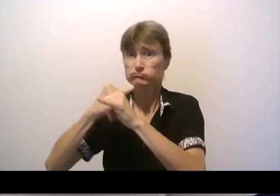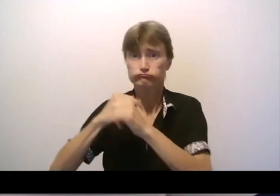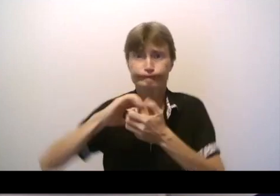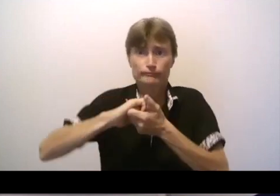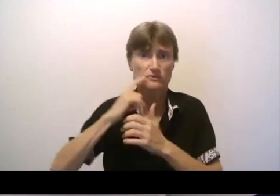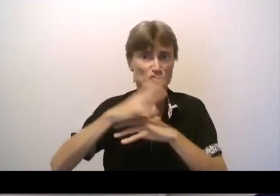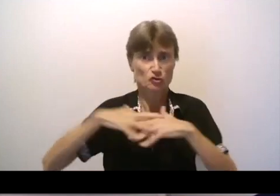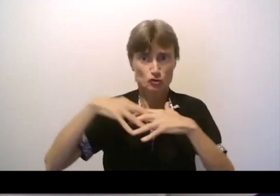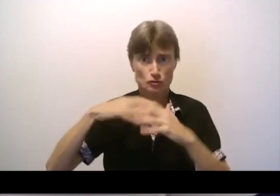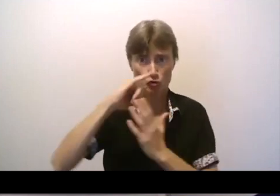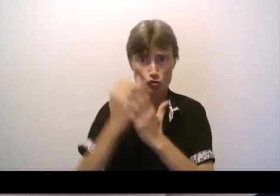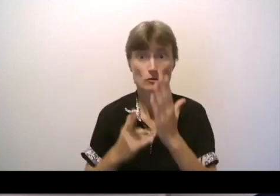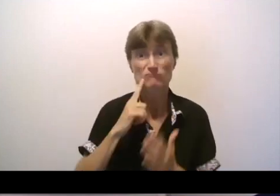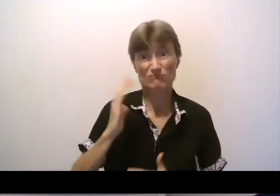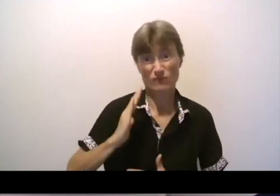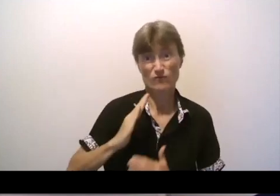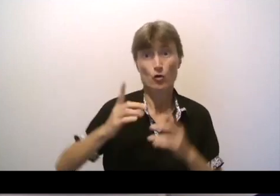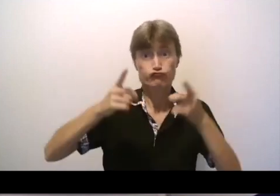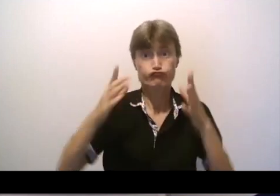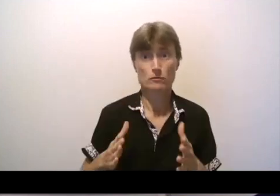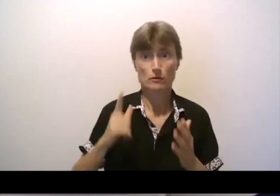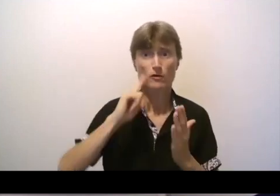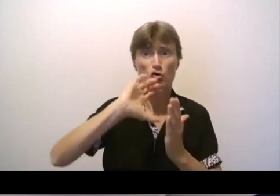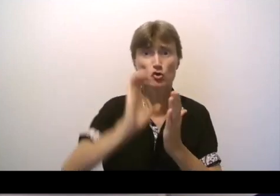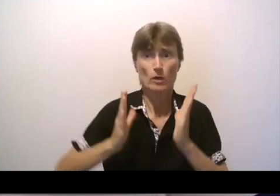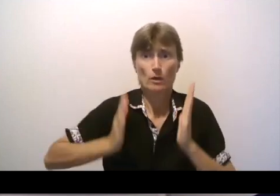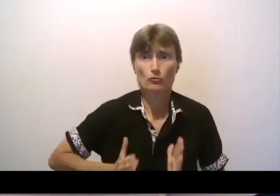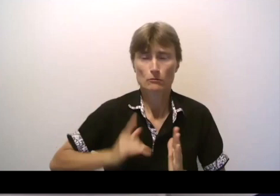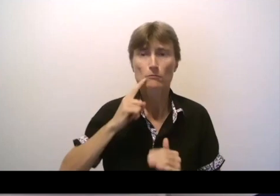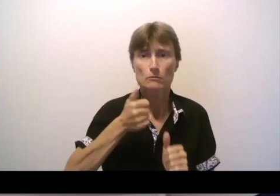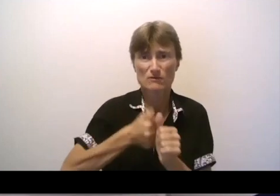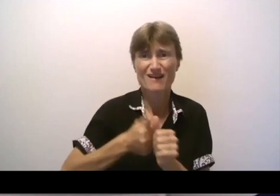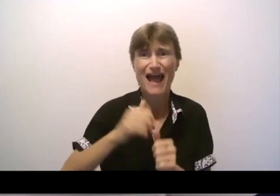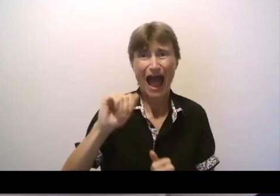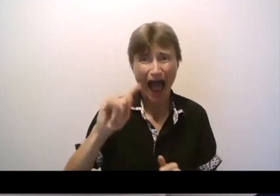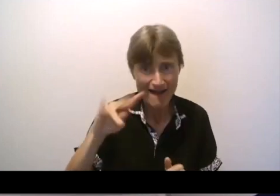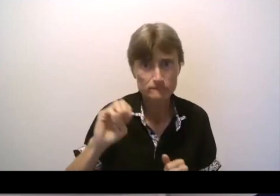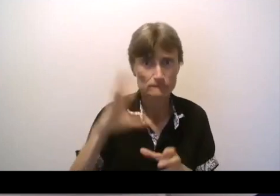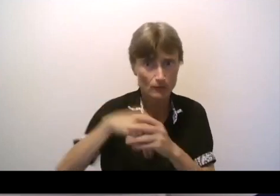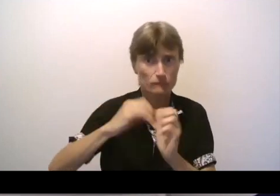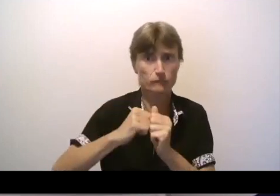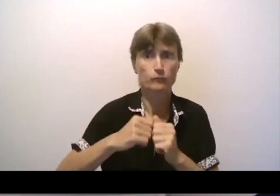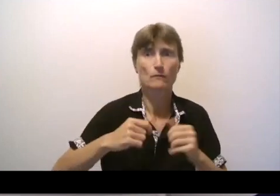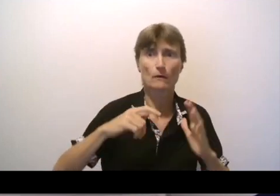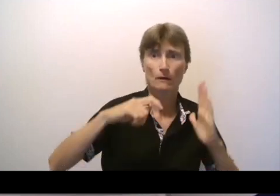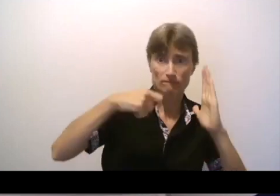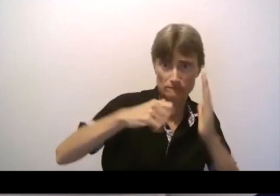aboriginal curatorial collective clayton is an active filmmaker and director and with works featured in festivals